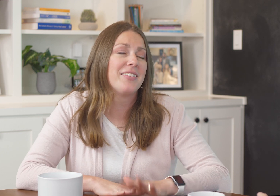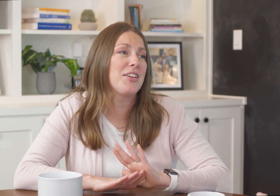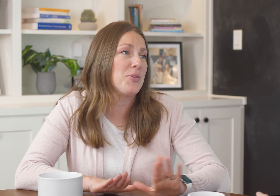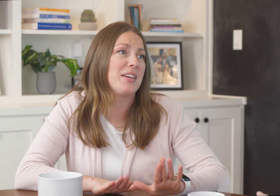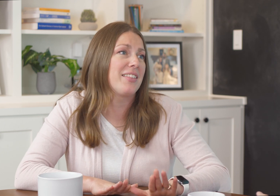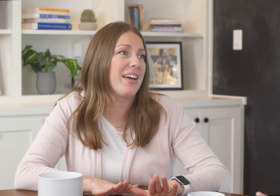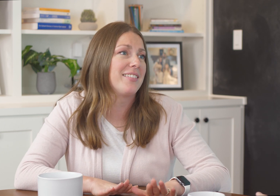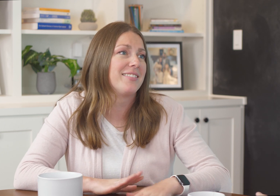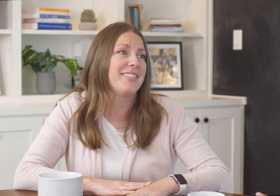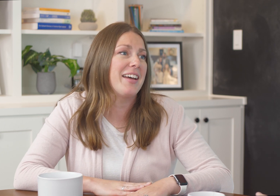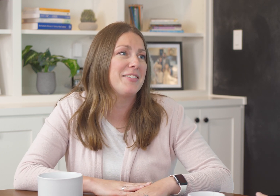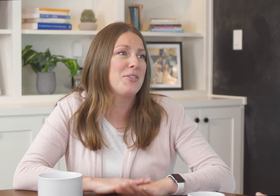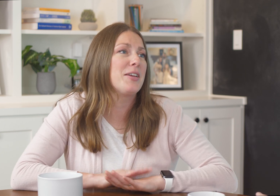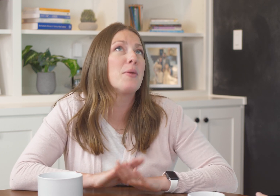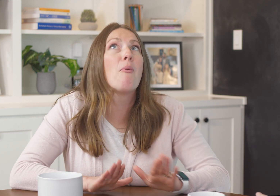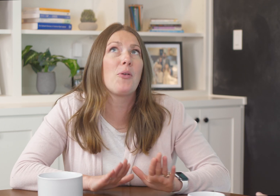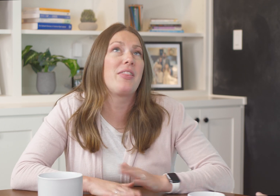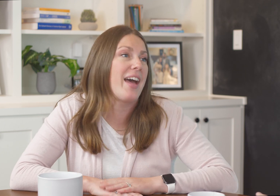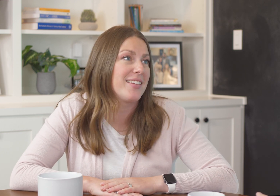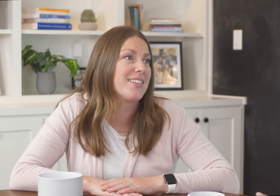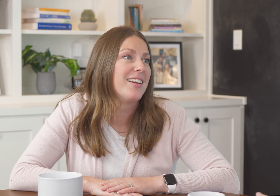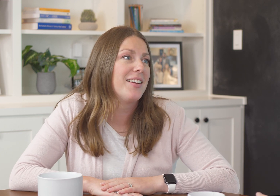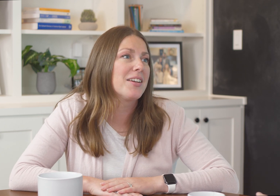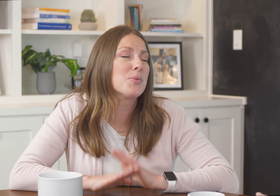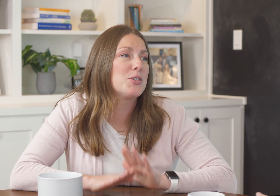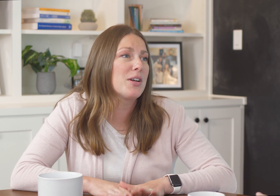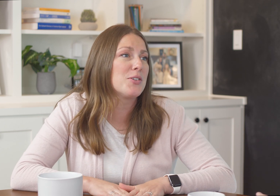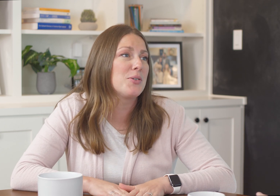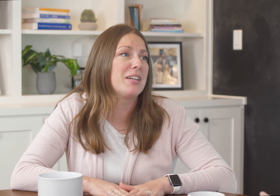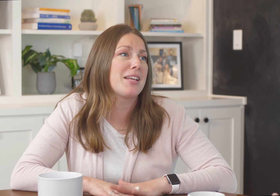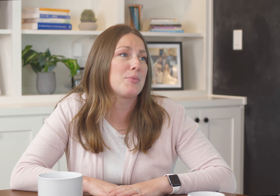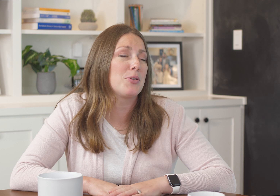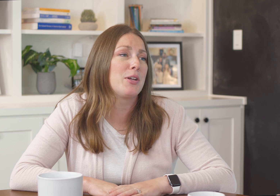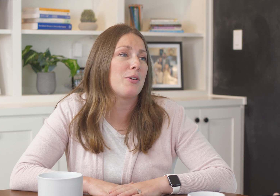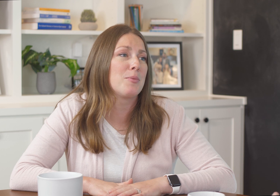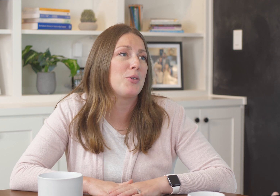that you can get that that you can get more than that because what you guys are doing is absolutely incredible.